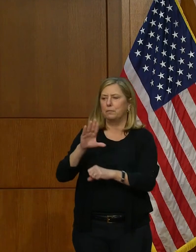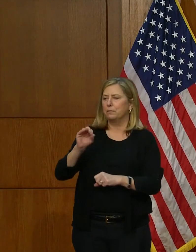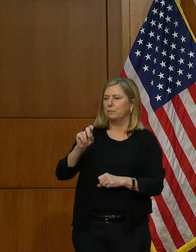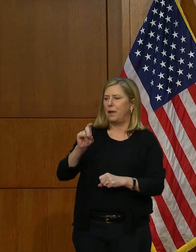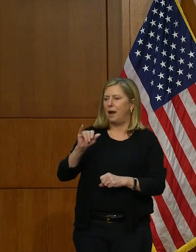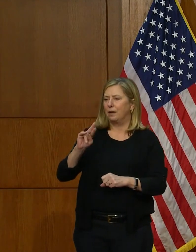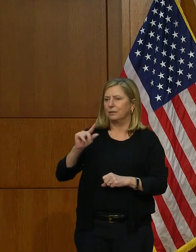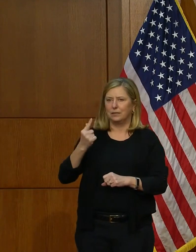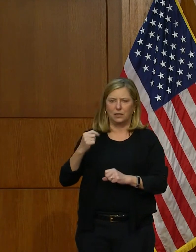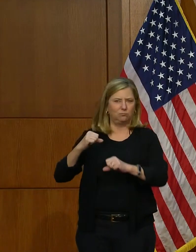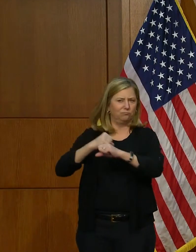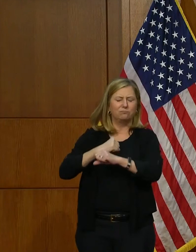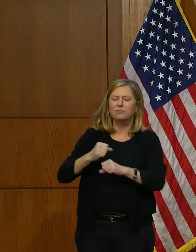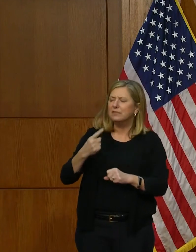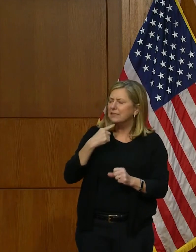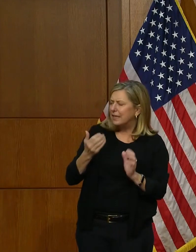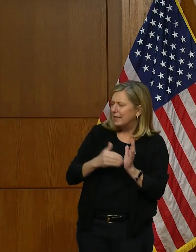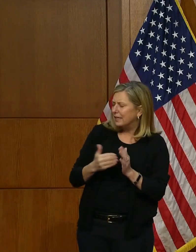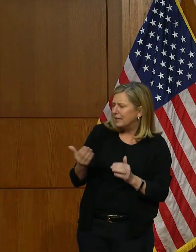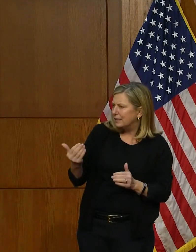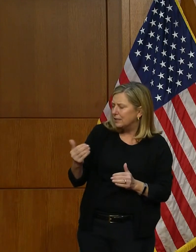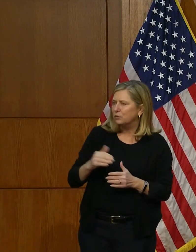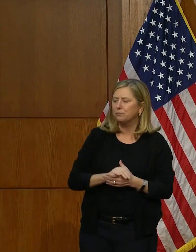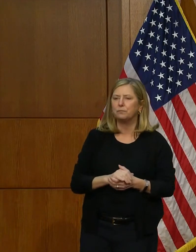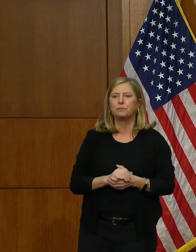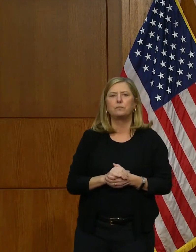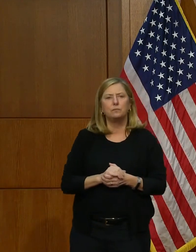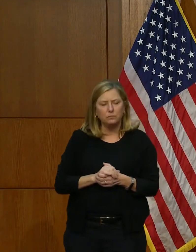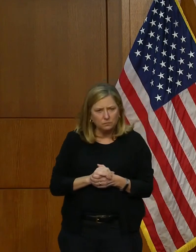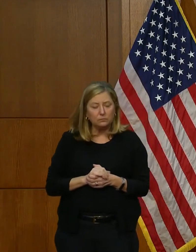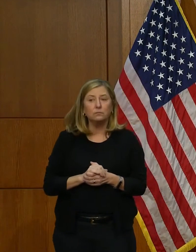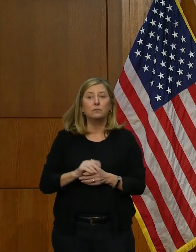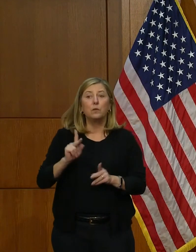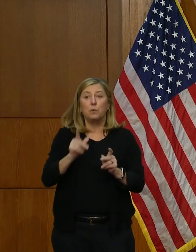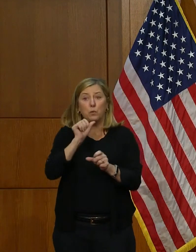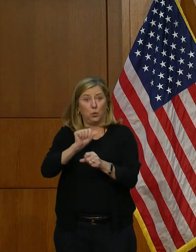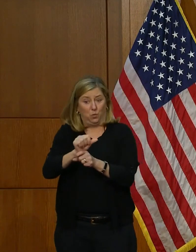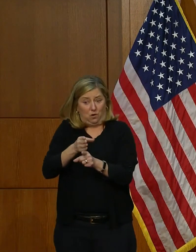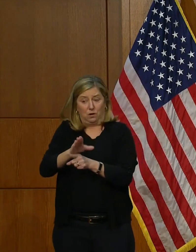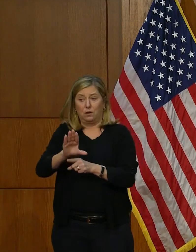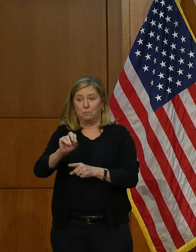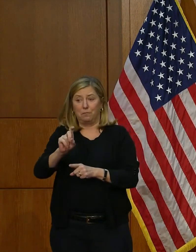LAST QUESTION. MAY WE CAN TALK ABOUT THAT LITTLE BIT WAS BOXING ON BUT JUST RUN THAT BY